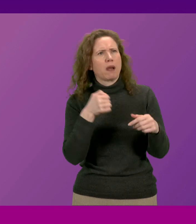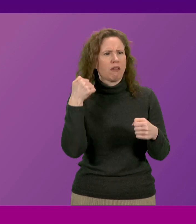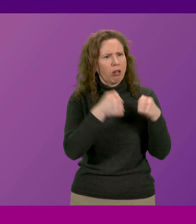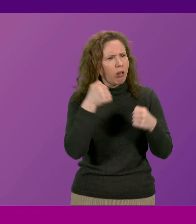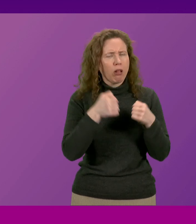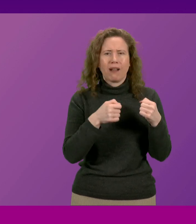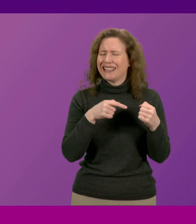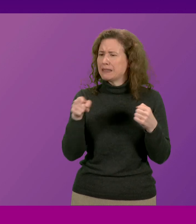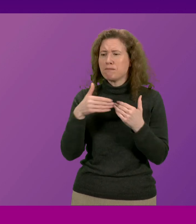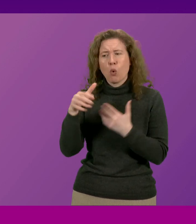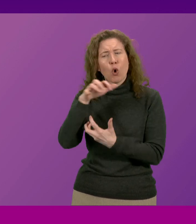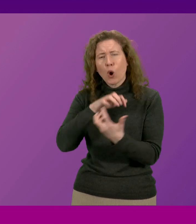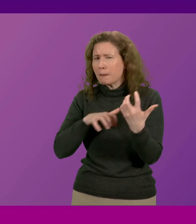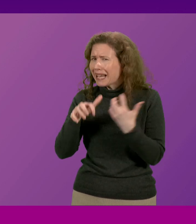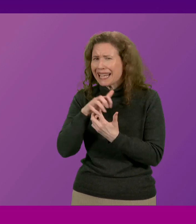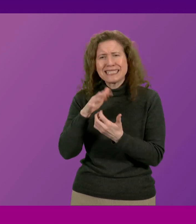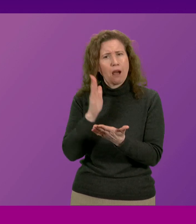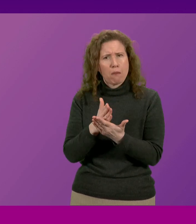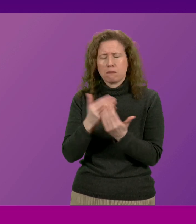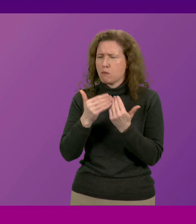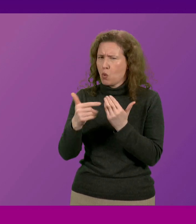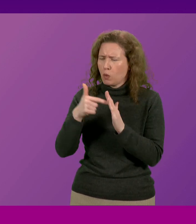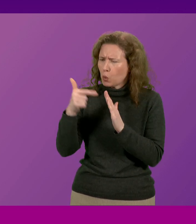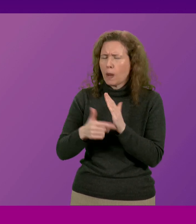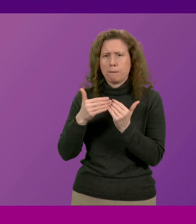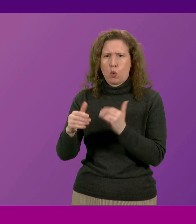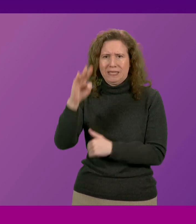more complicated, far more complex and far more dangerous than that.”